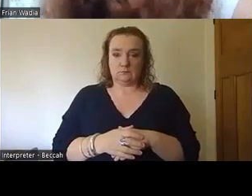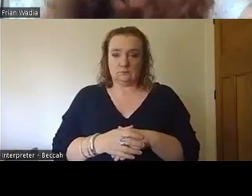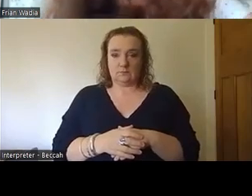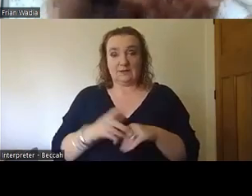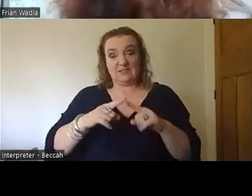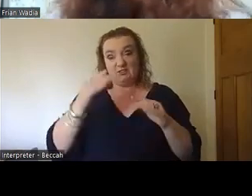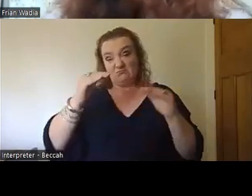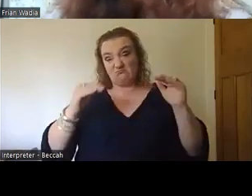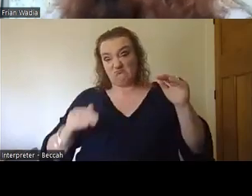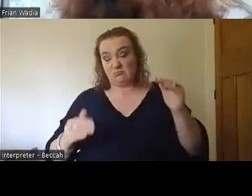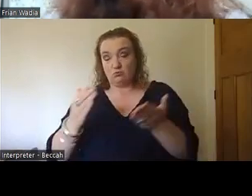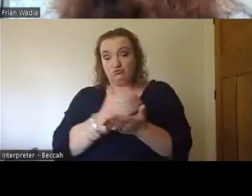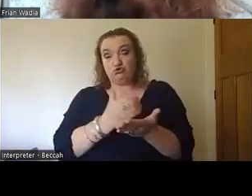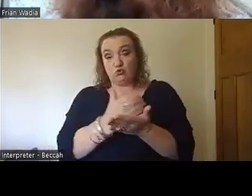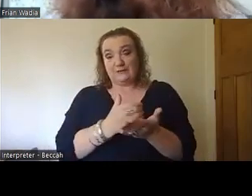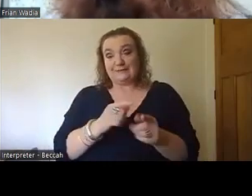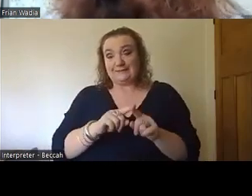of resourcing to be able to access